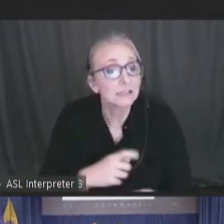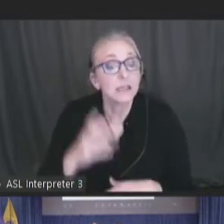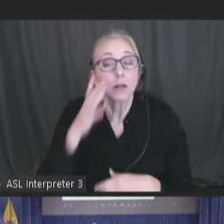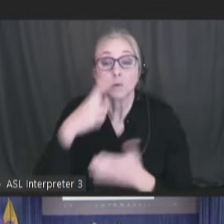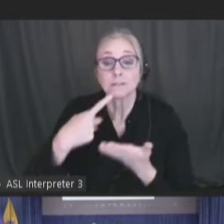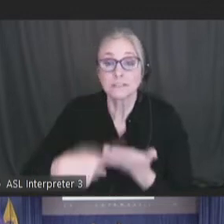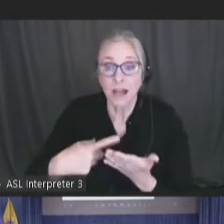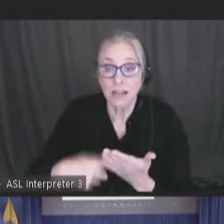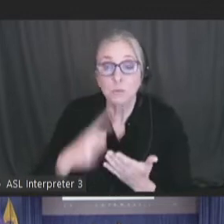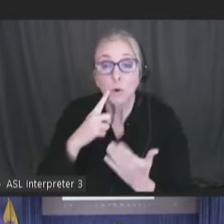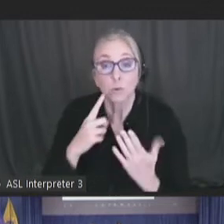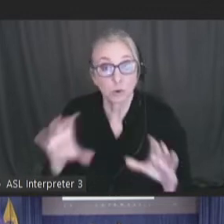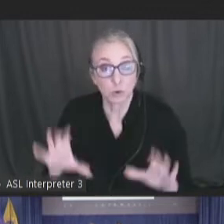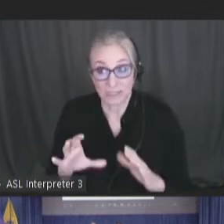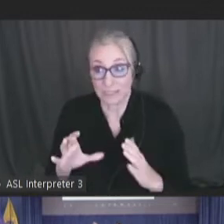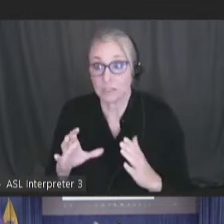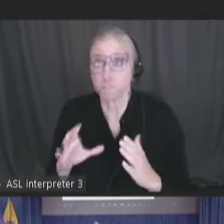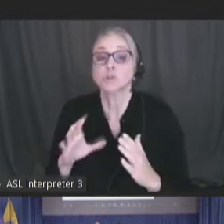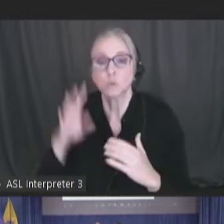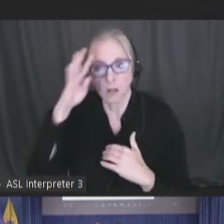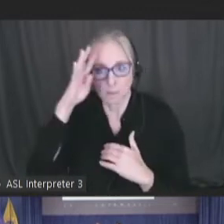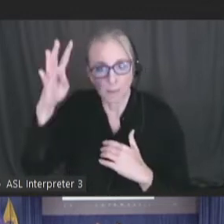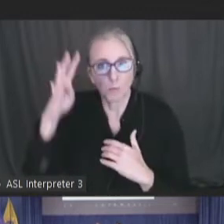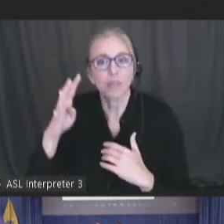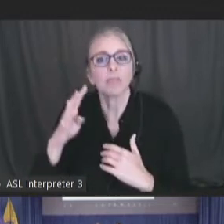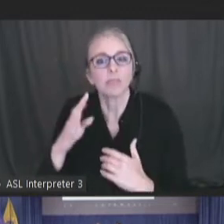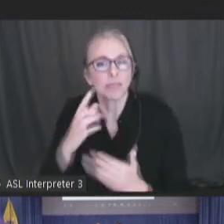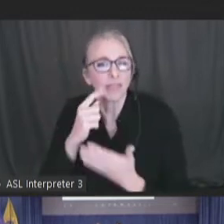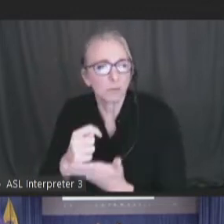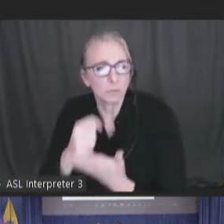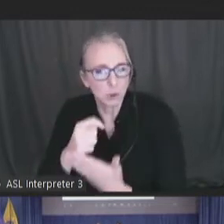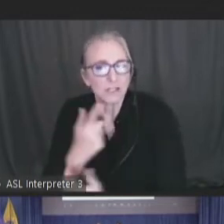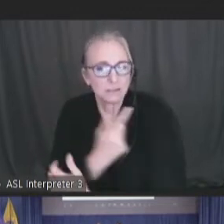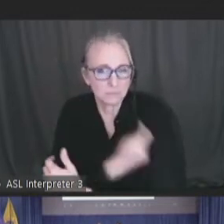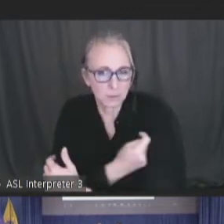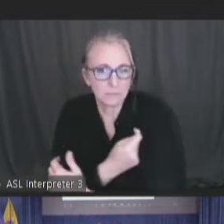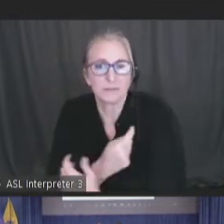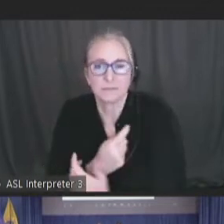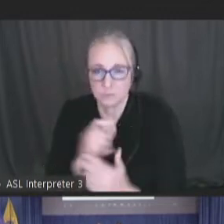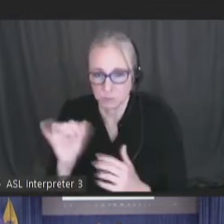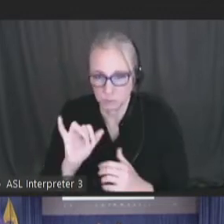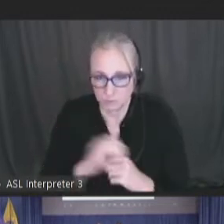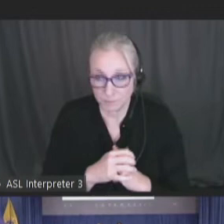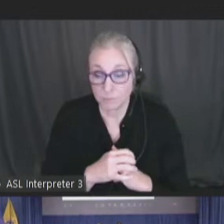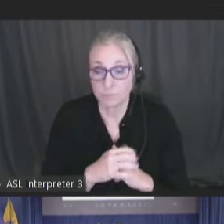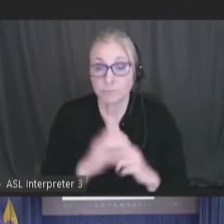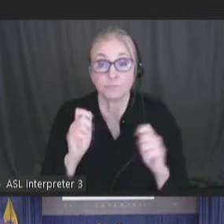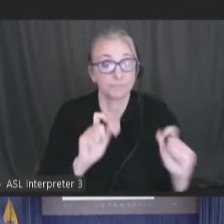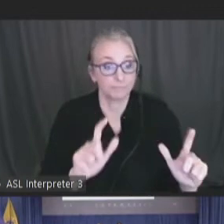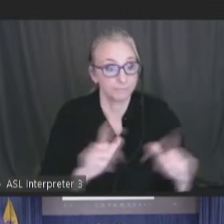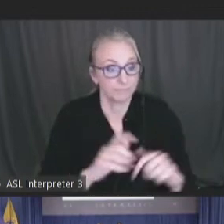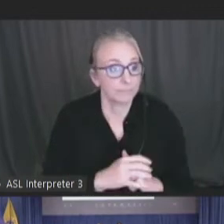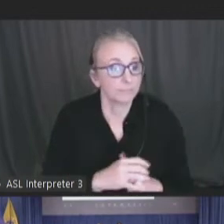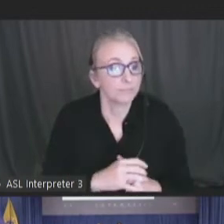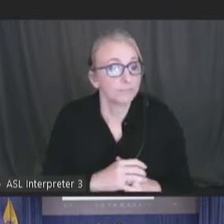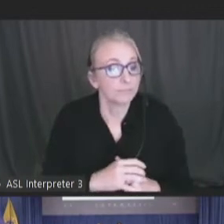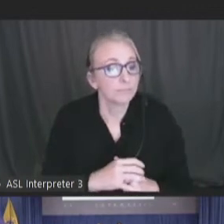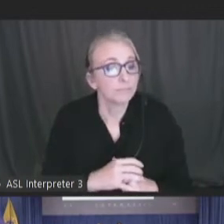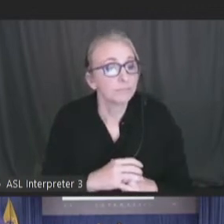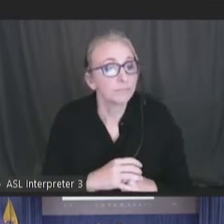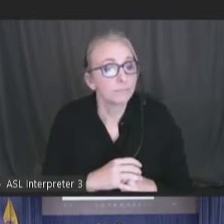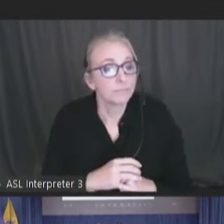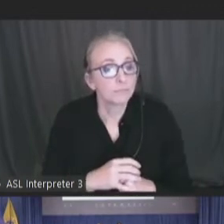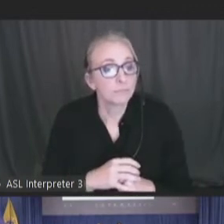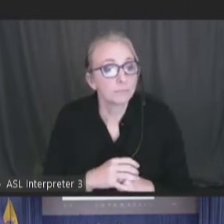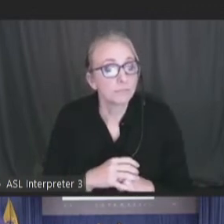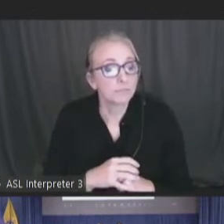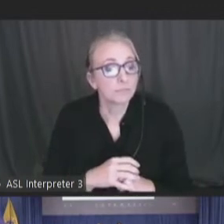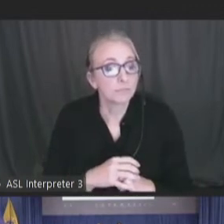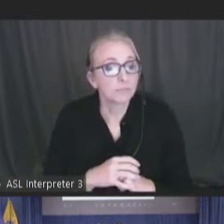doing to come up with a therapeutic treatment vaccine as well. Next slide. A half a billion